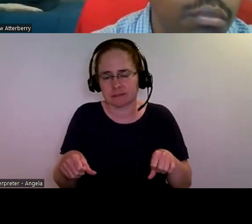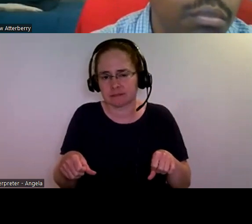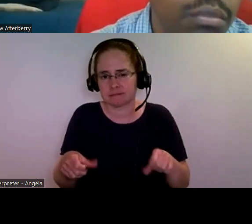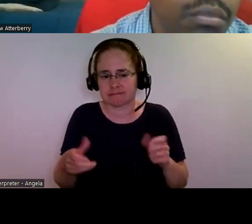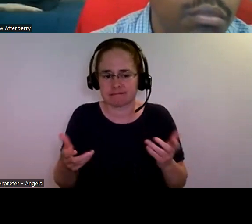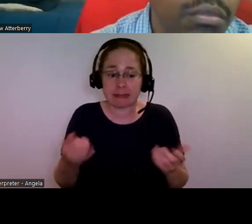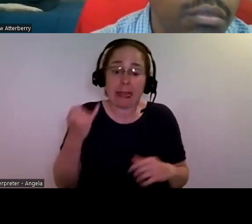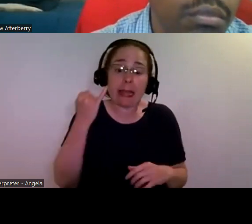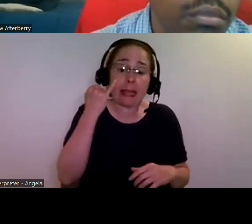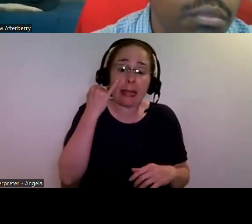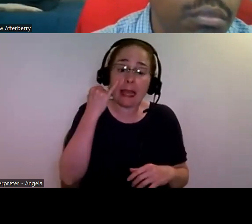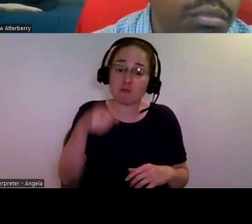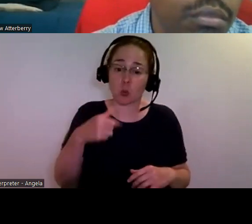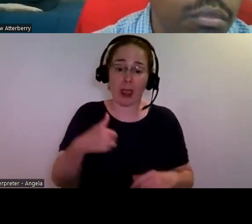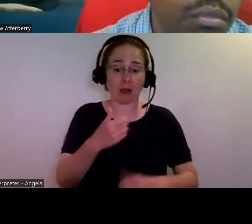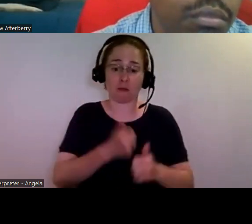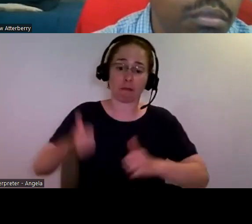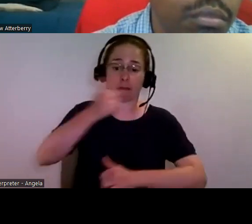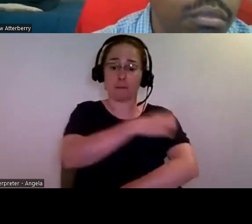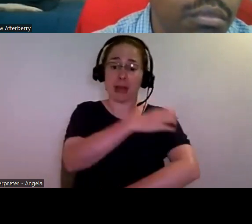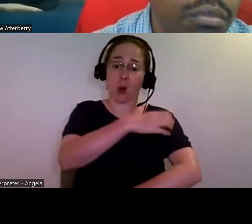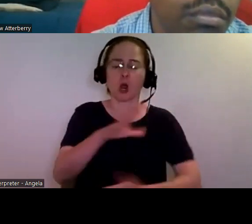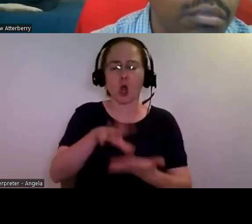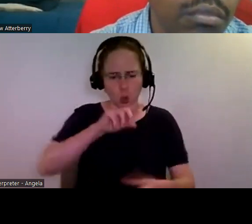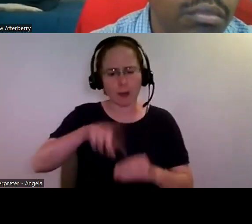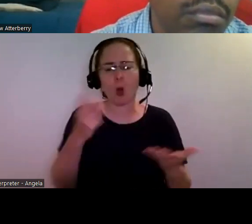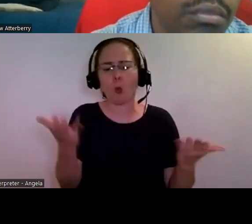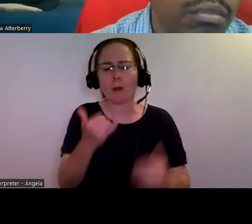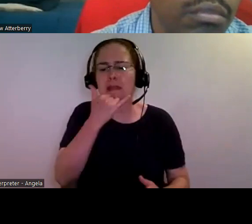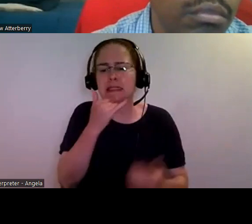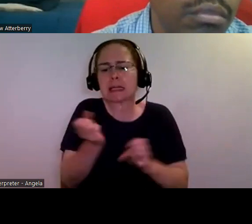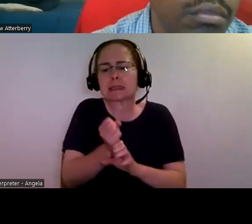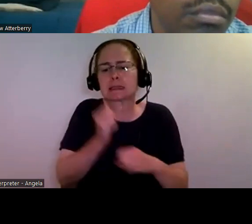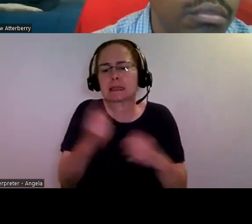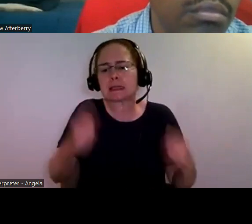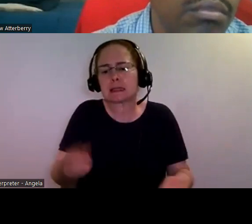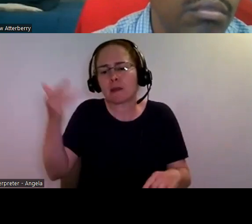if you're in a position of power, learning about the mistakes that were made during